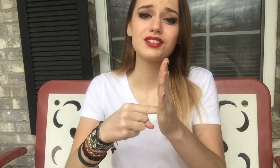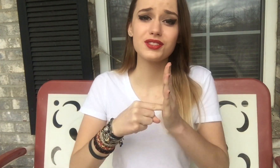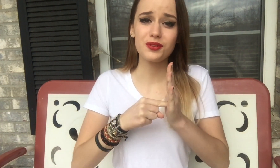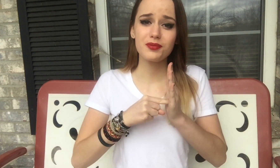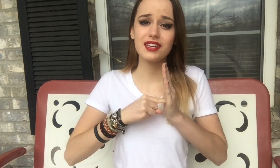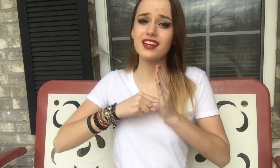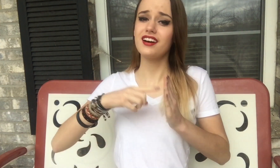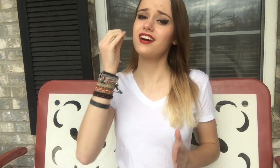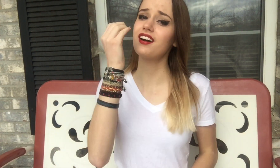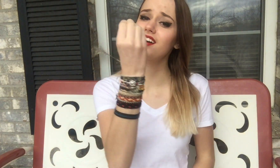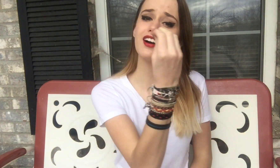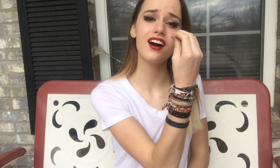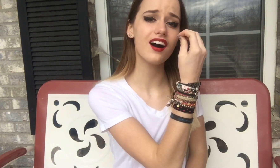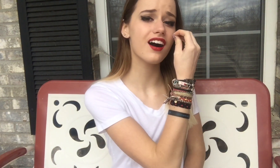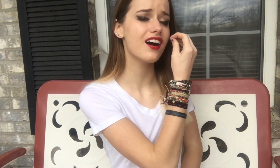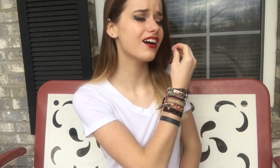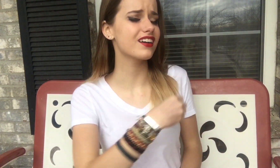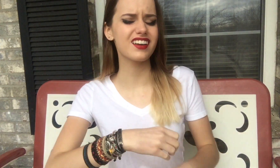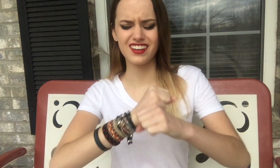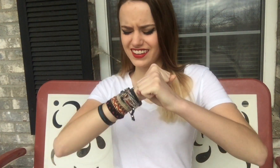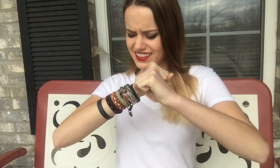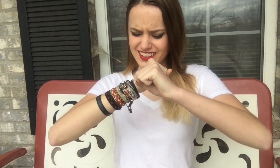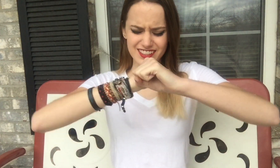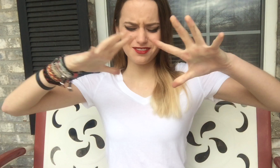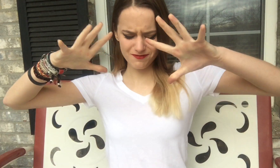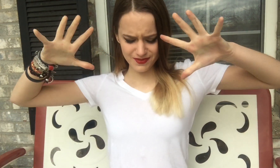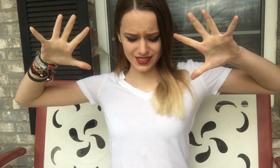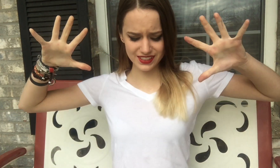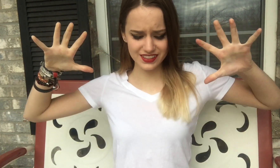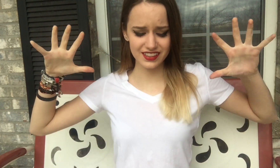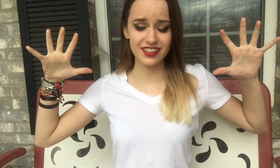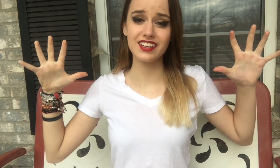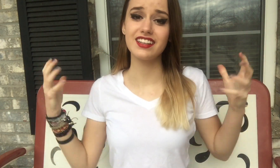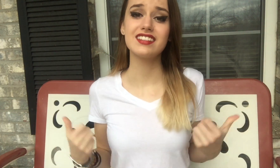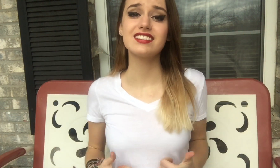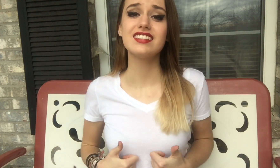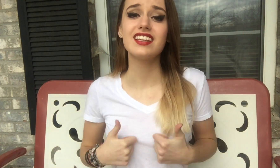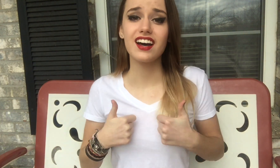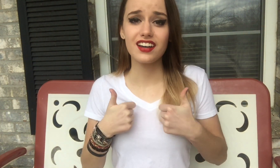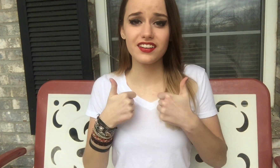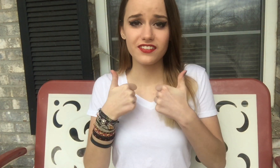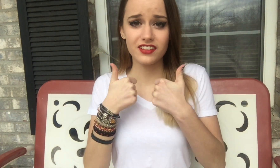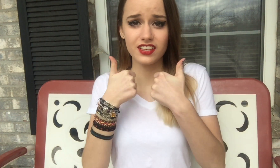Show me a garden that's bursting into life